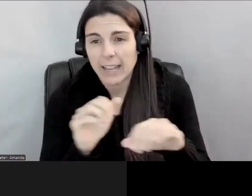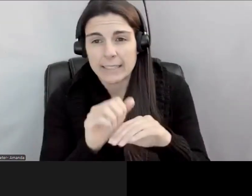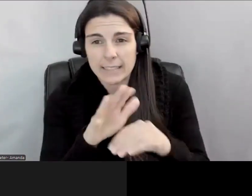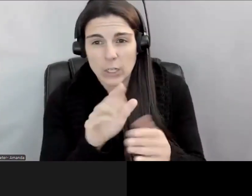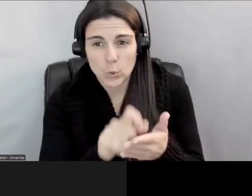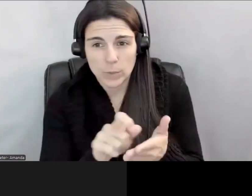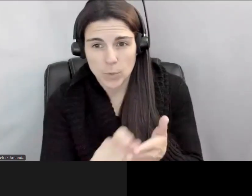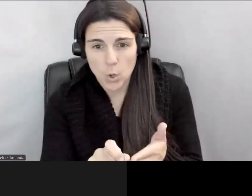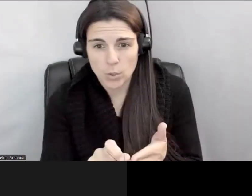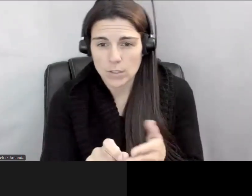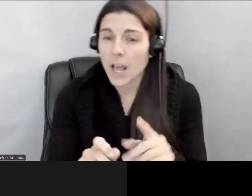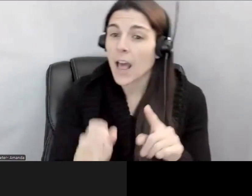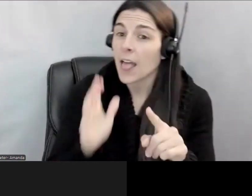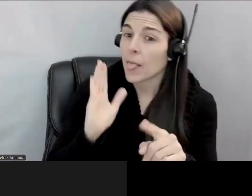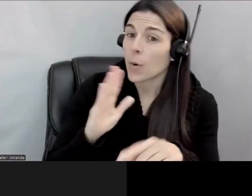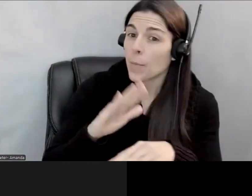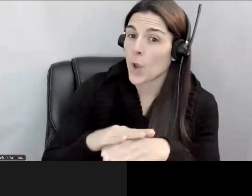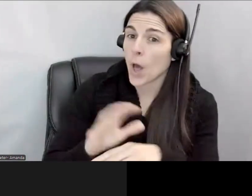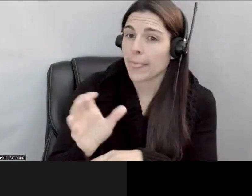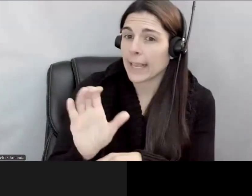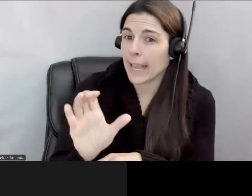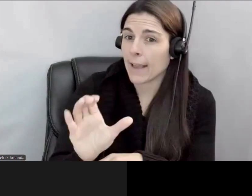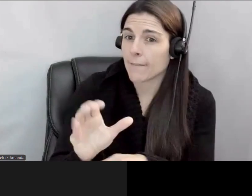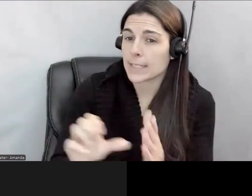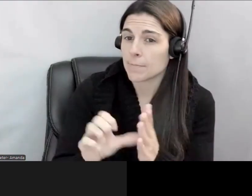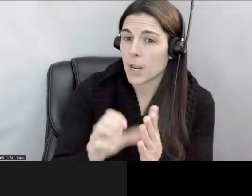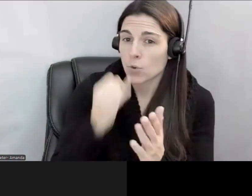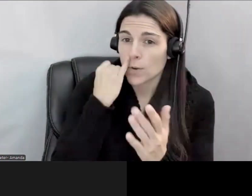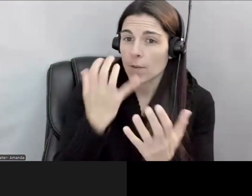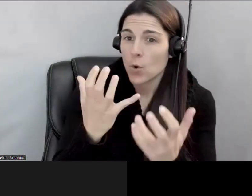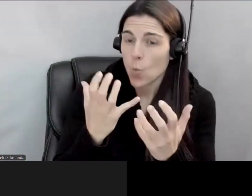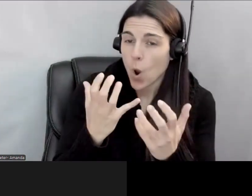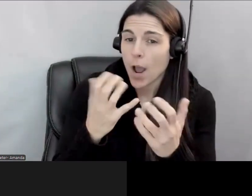on our canvas page. So if you want access to our Canvas page,